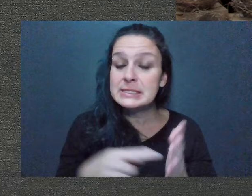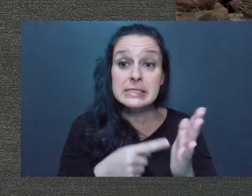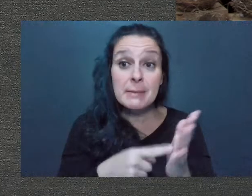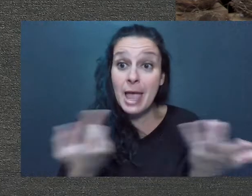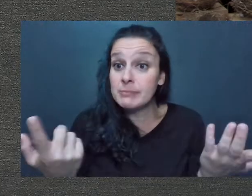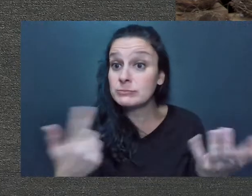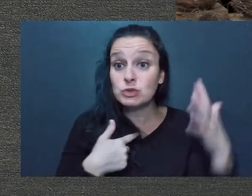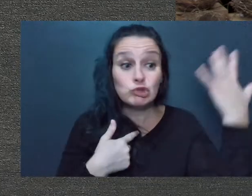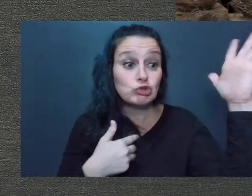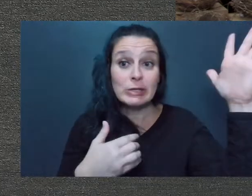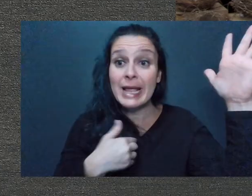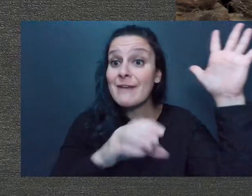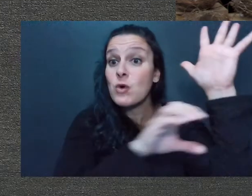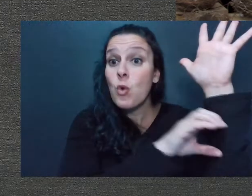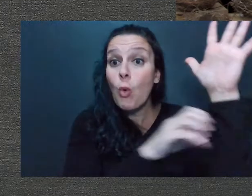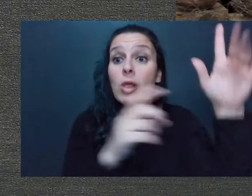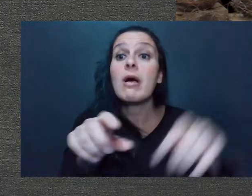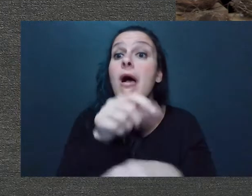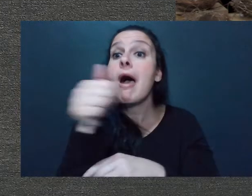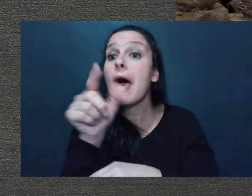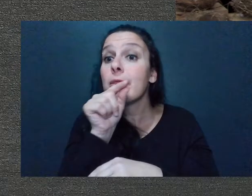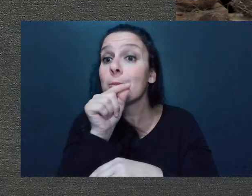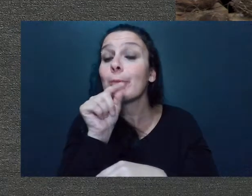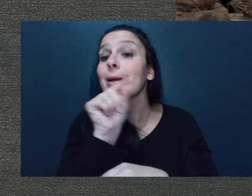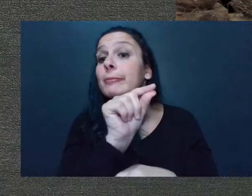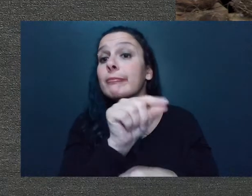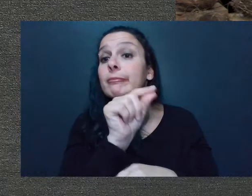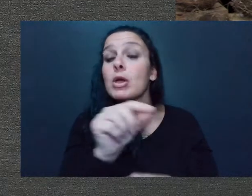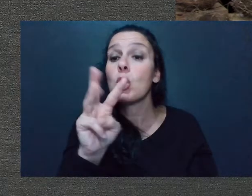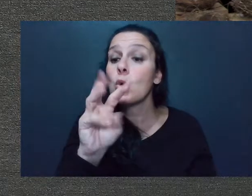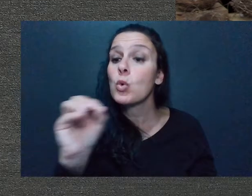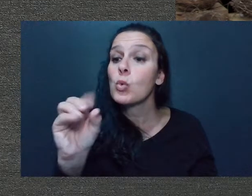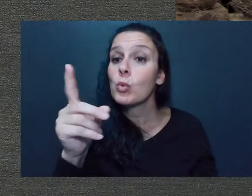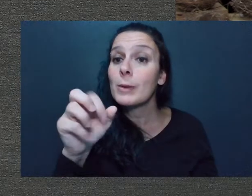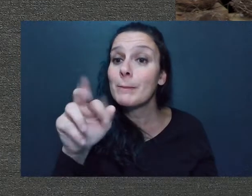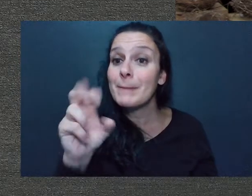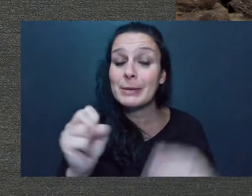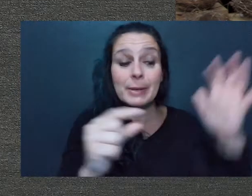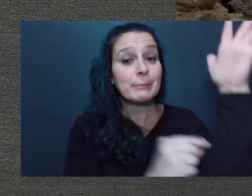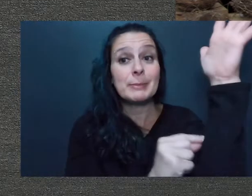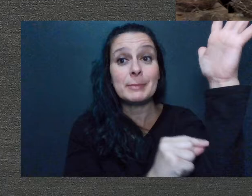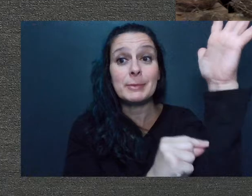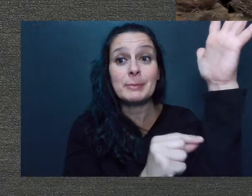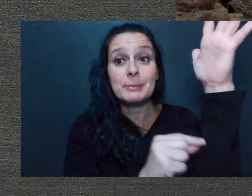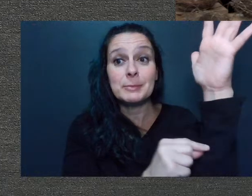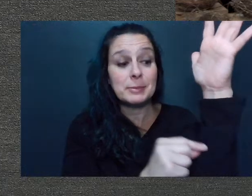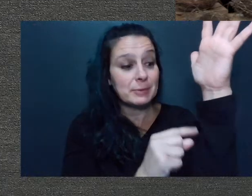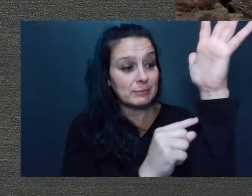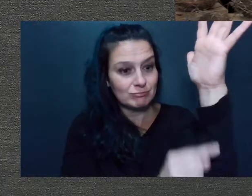Sometimes there's just holes in the trees from other birds, maybe, woodpeckers like to make holes on the trees.